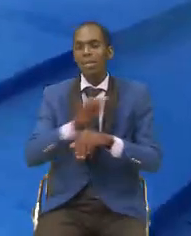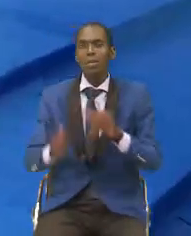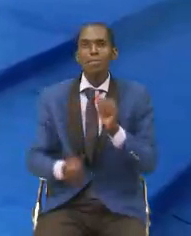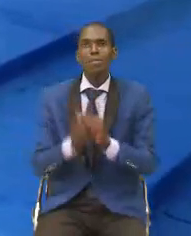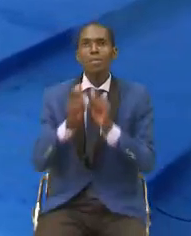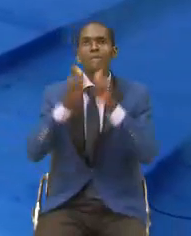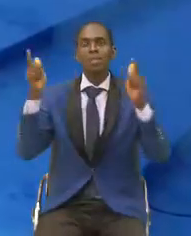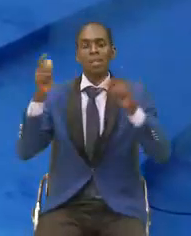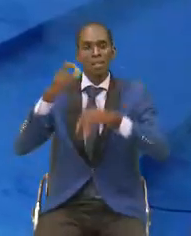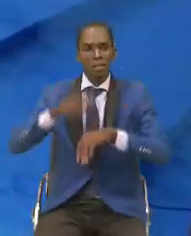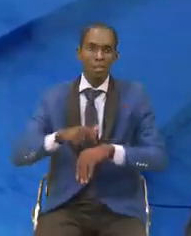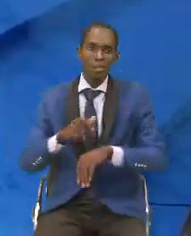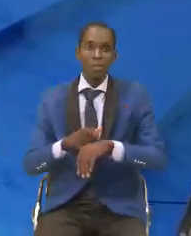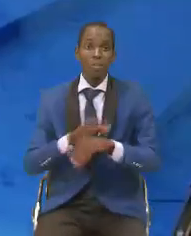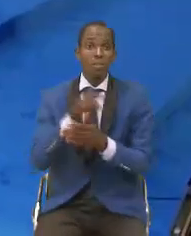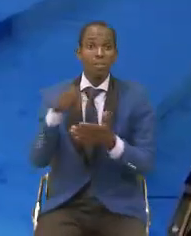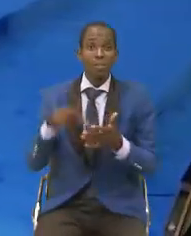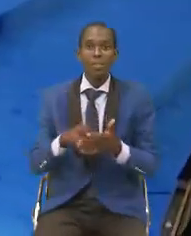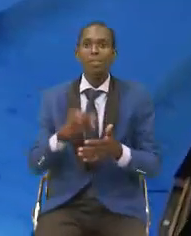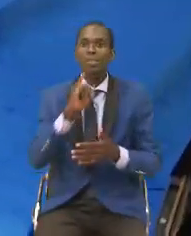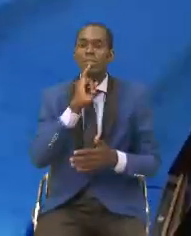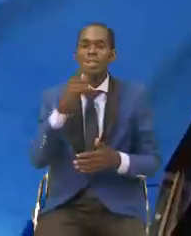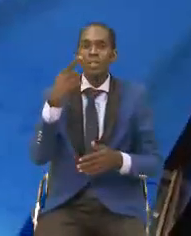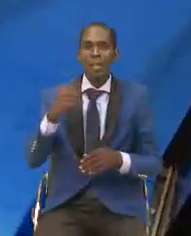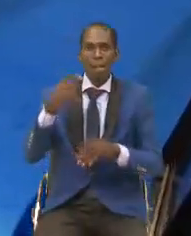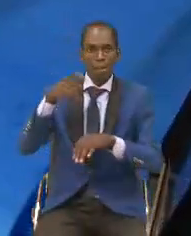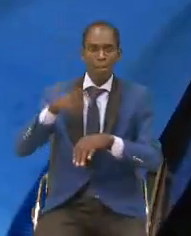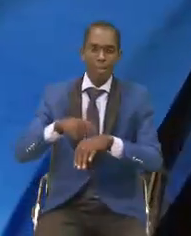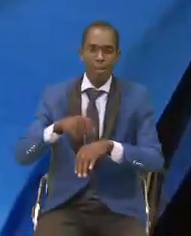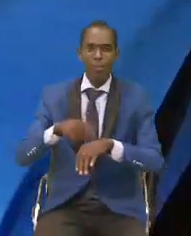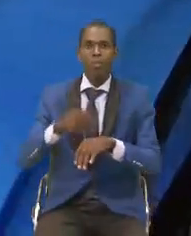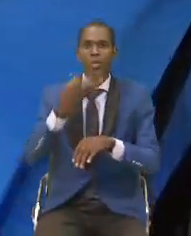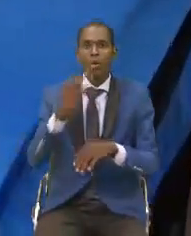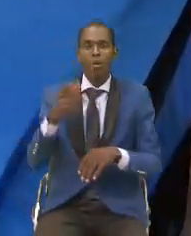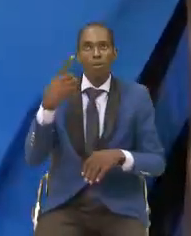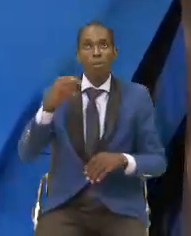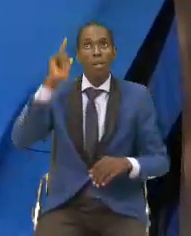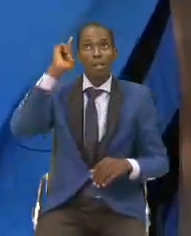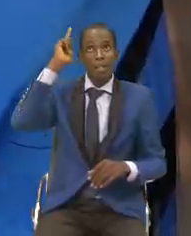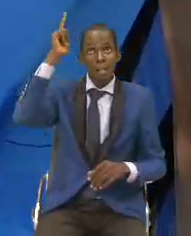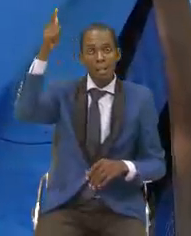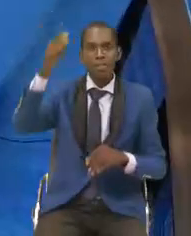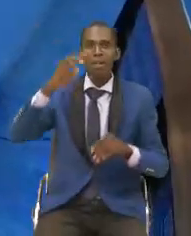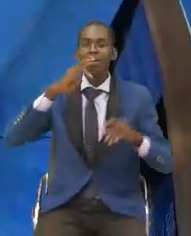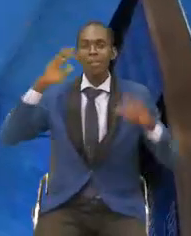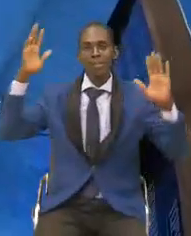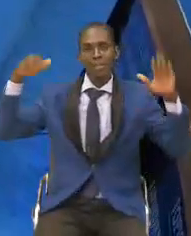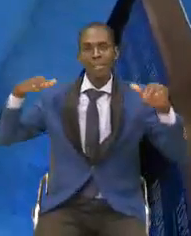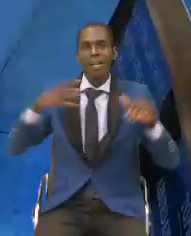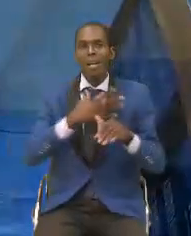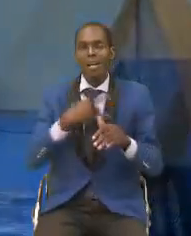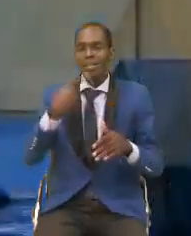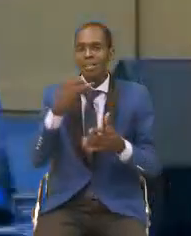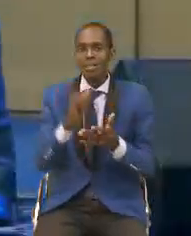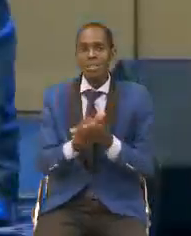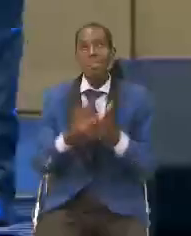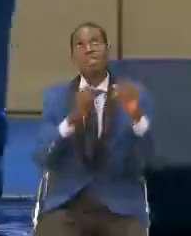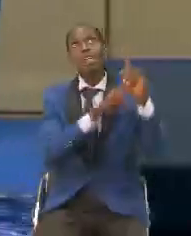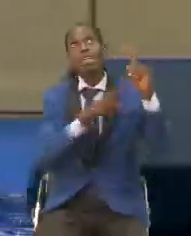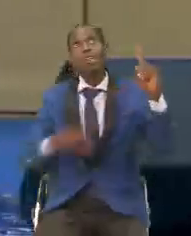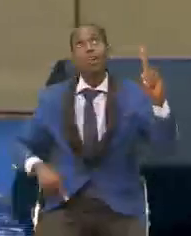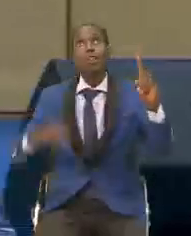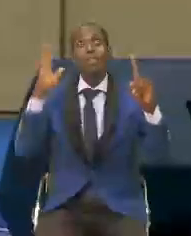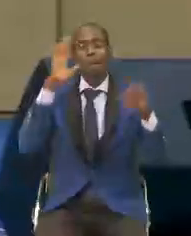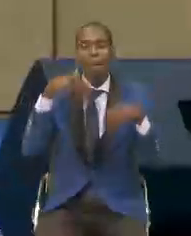a higher dispensation a greater dispensation this is the time of the latter rain and then